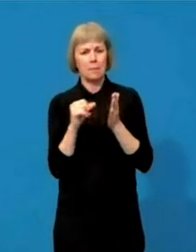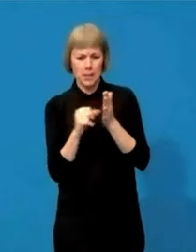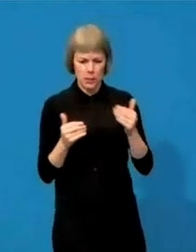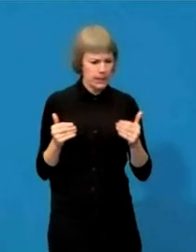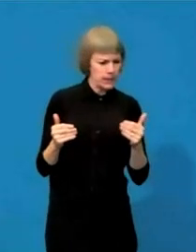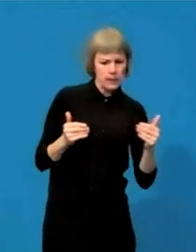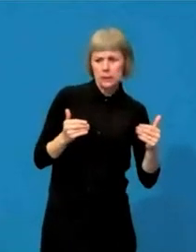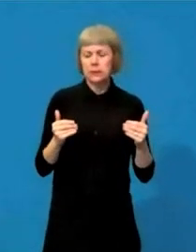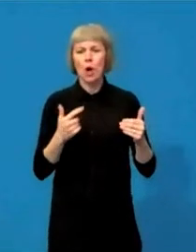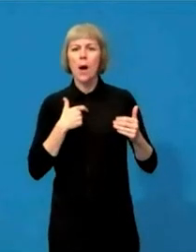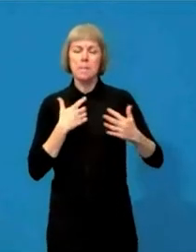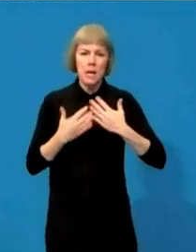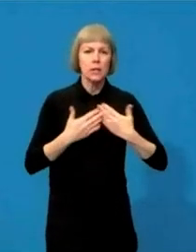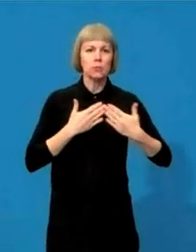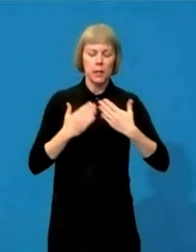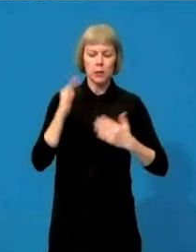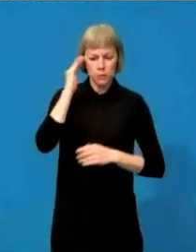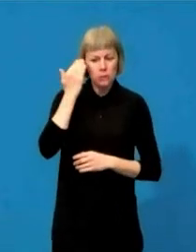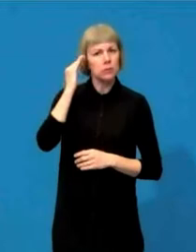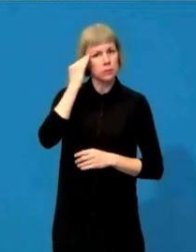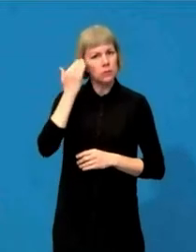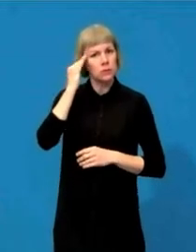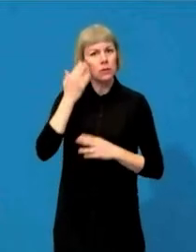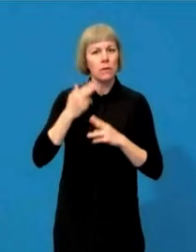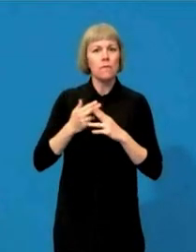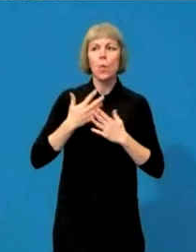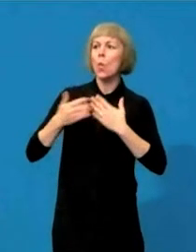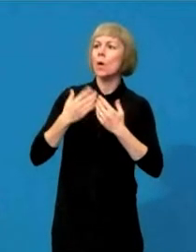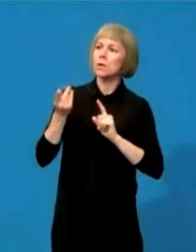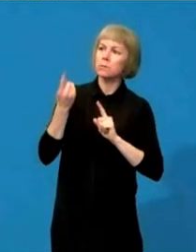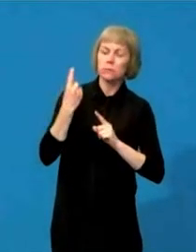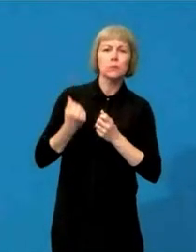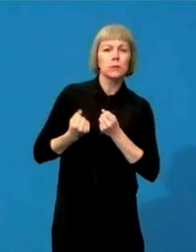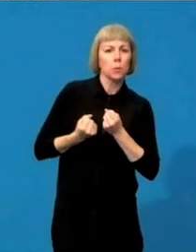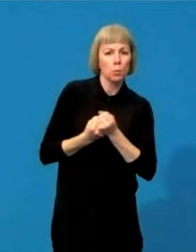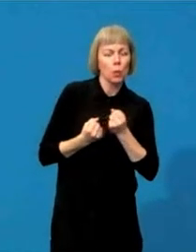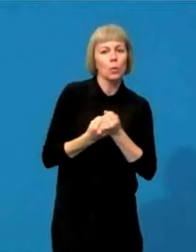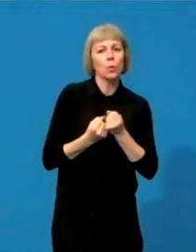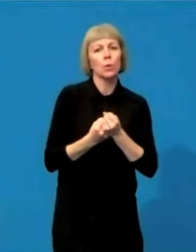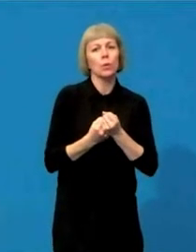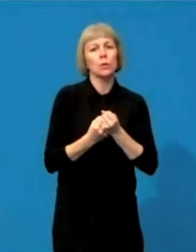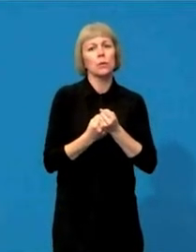know, try and get, you know, our grandchildren or children that we raised to